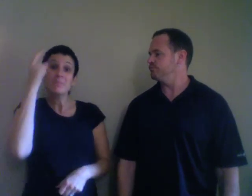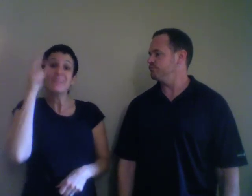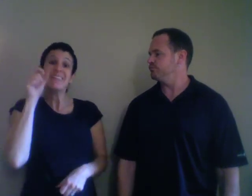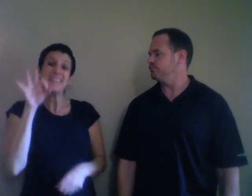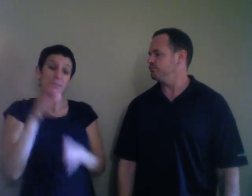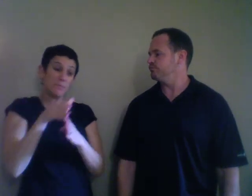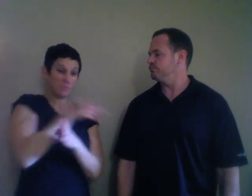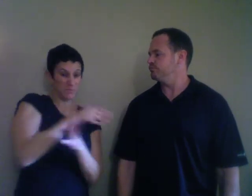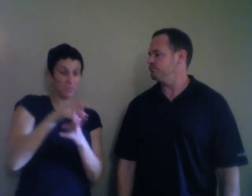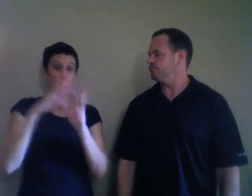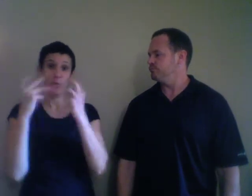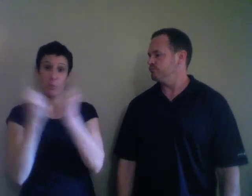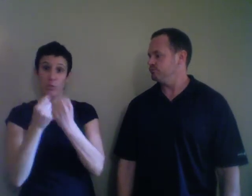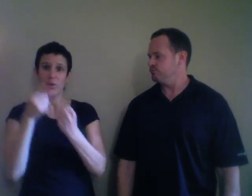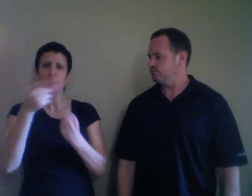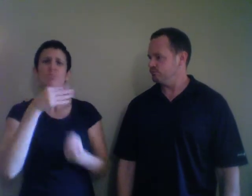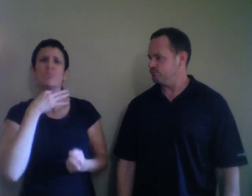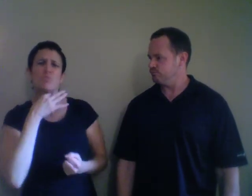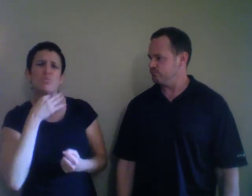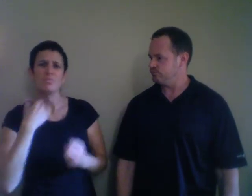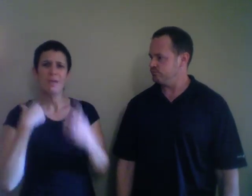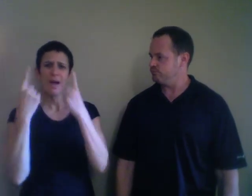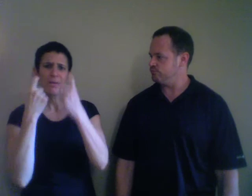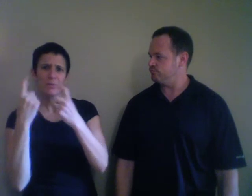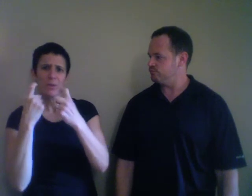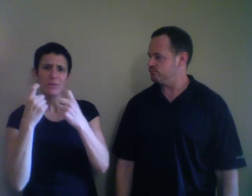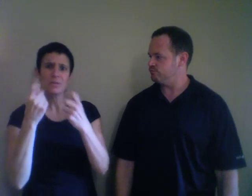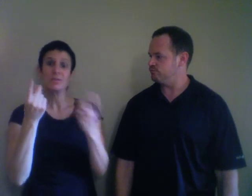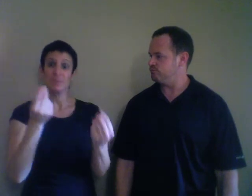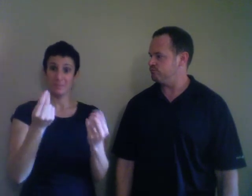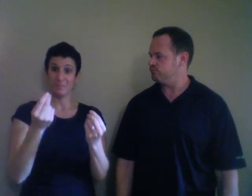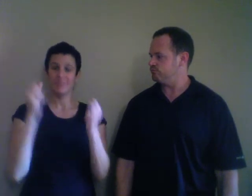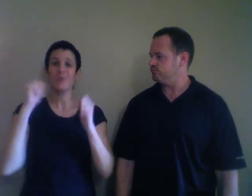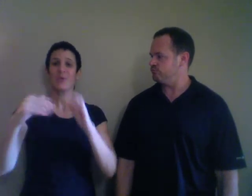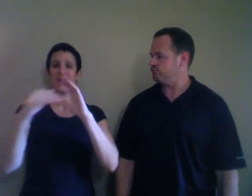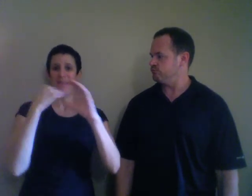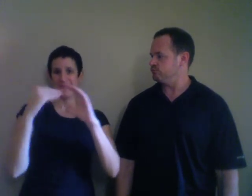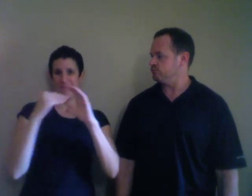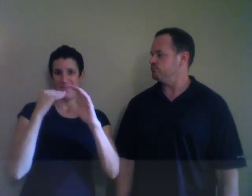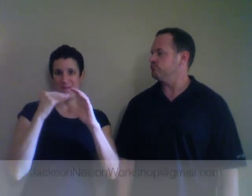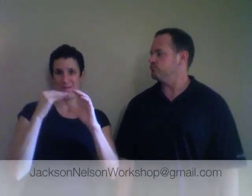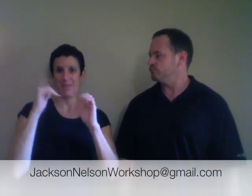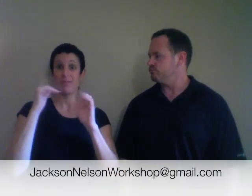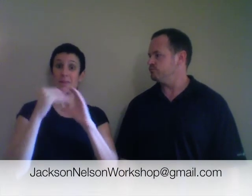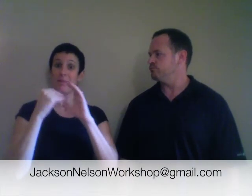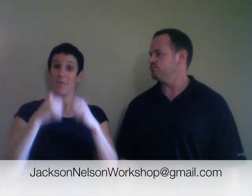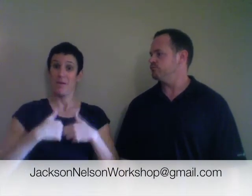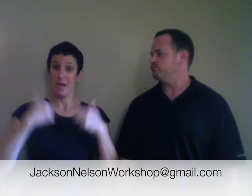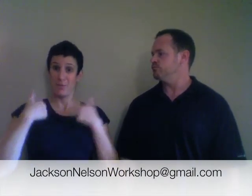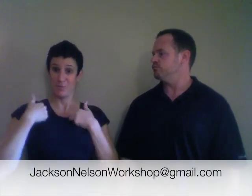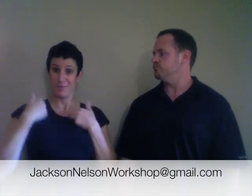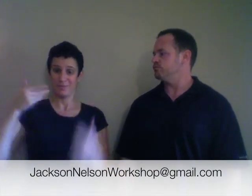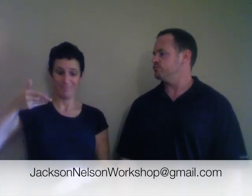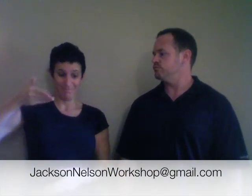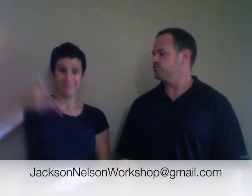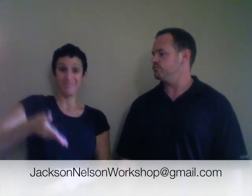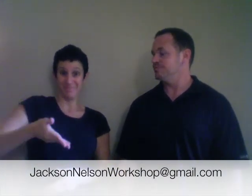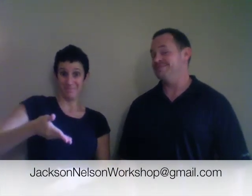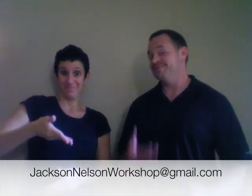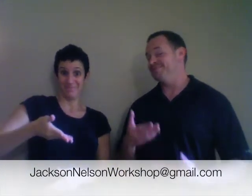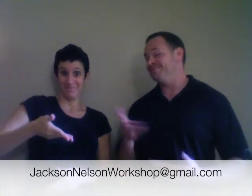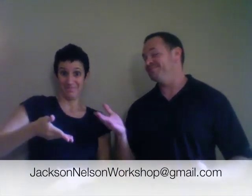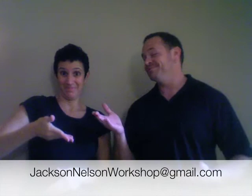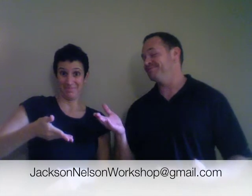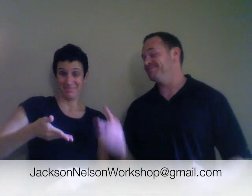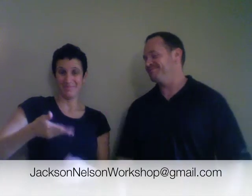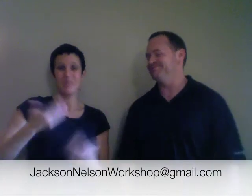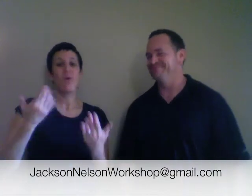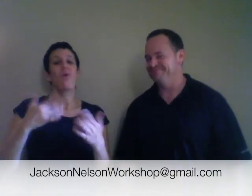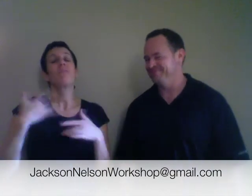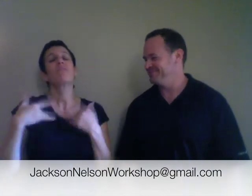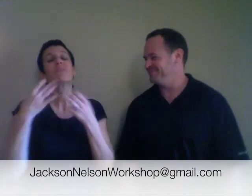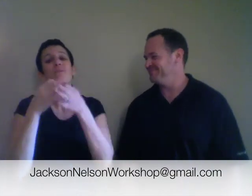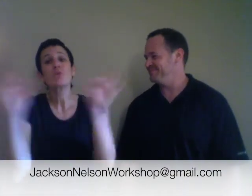If you have any questions before the workshop you can email us at this email address.